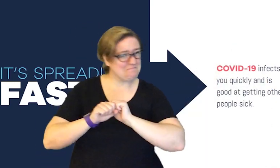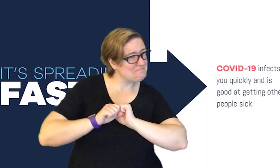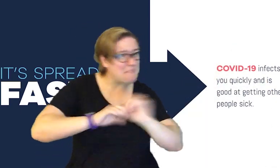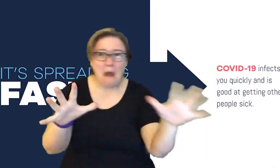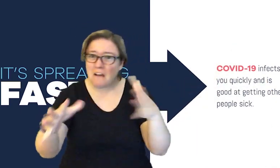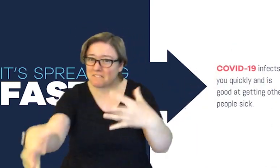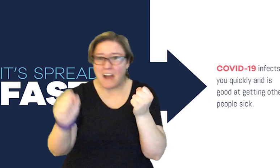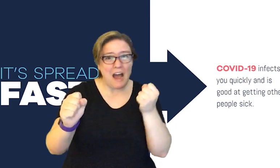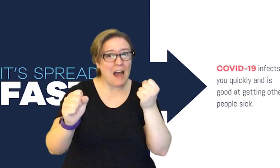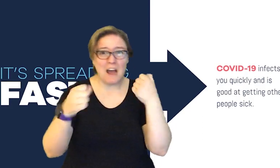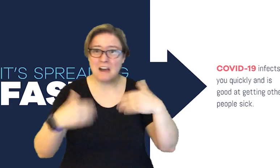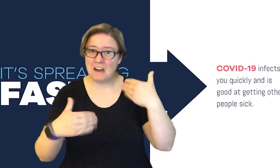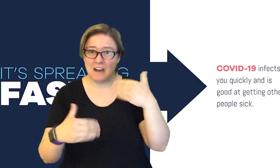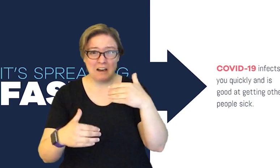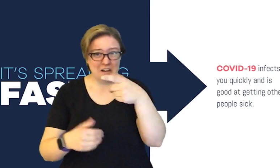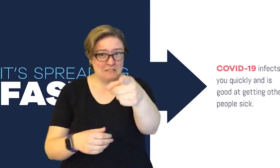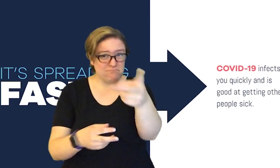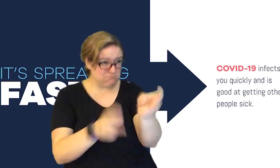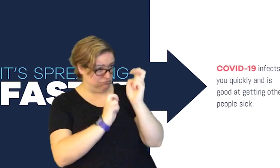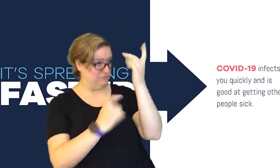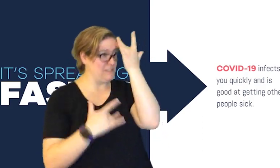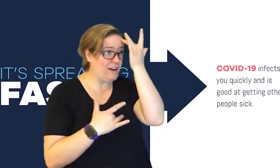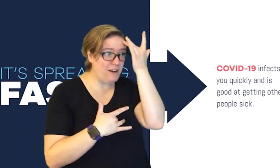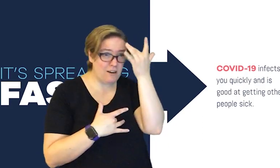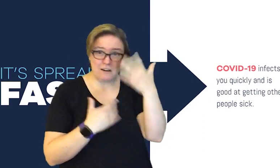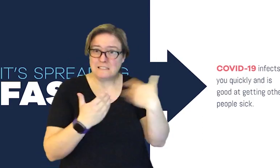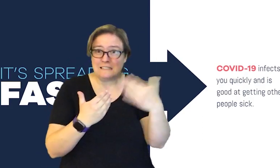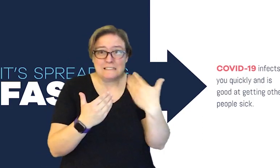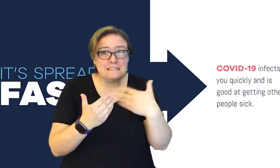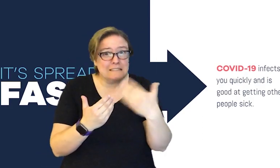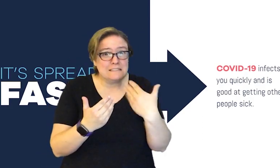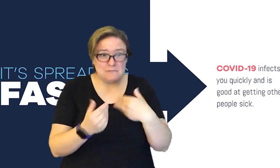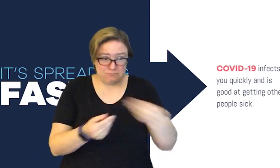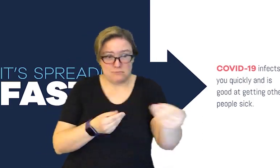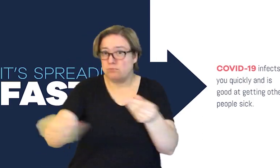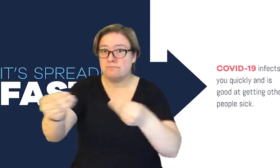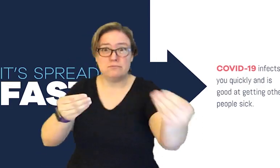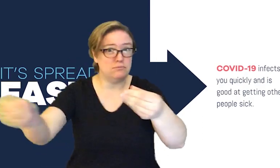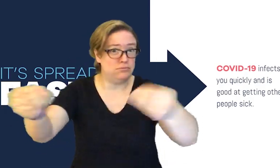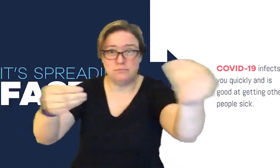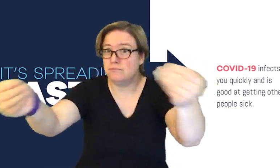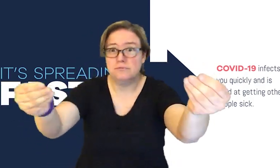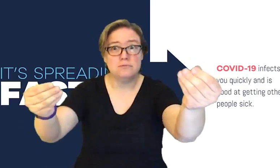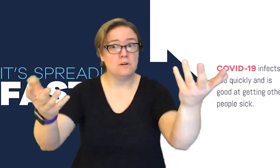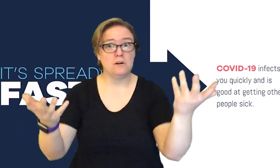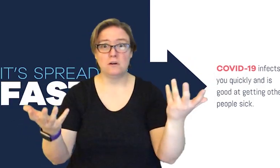COVID-19 infects you quickly and is good at getting other people sick.